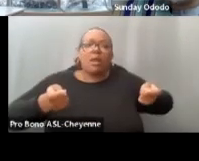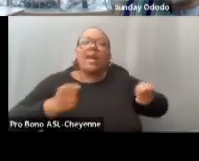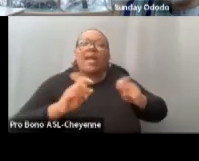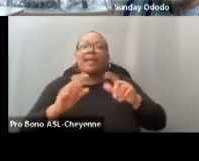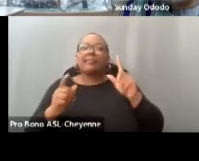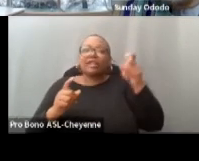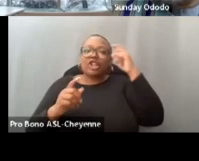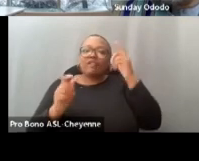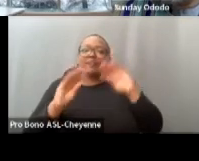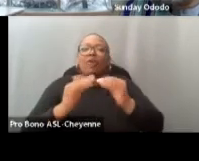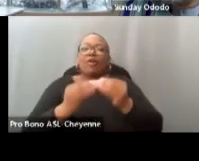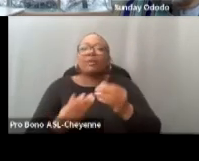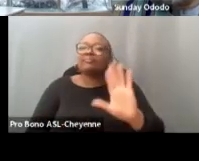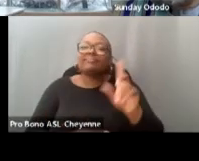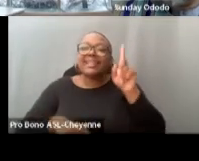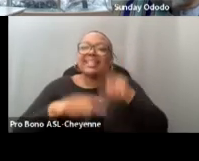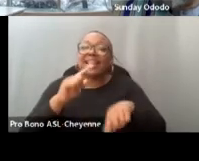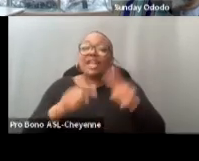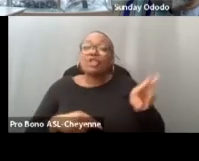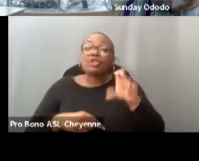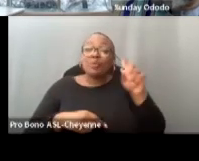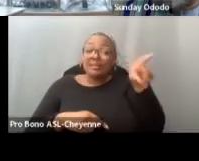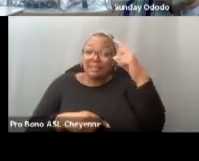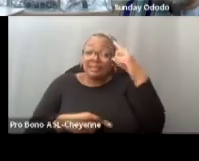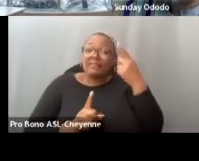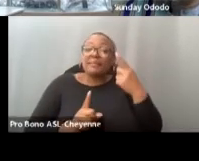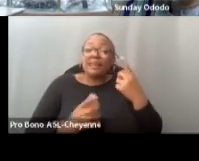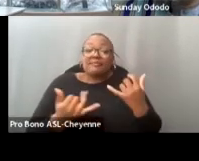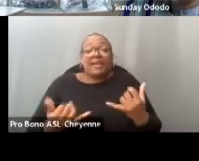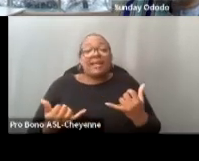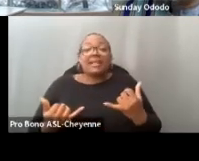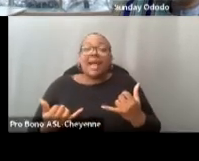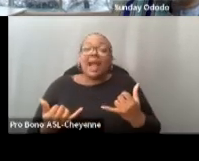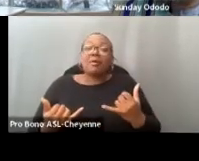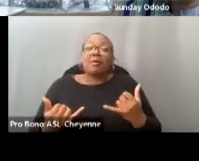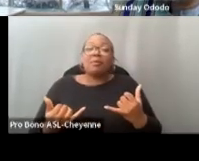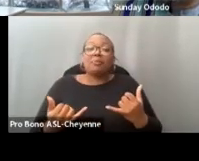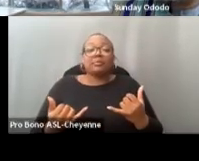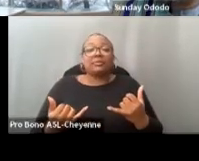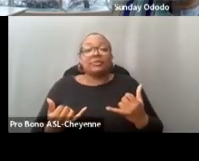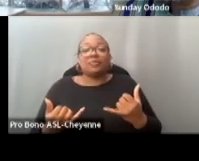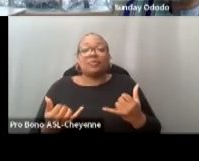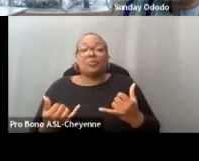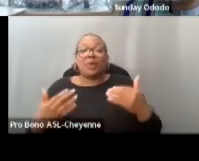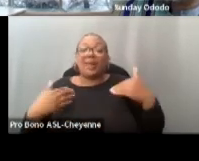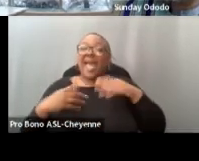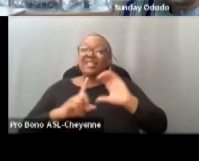actually, you know, the US government, what it has to spend on culture is not that much.